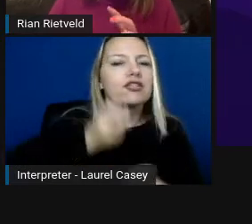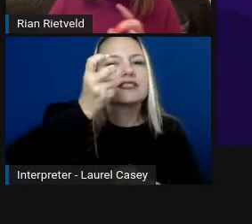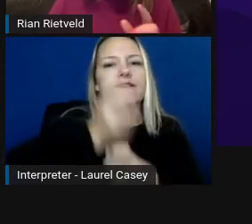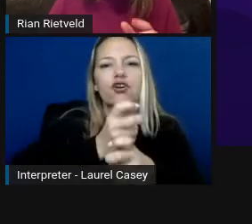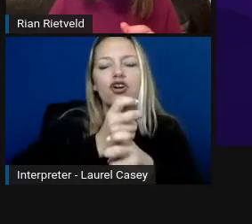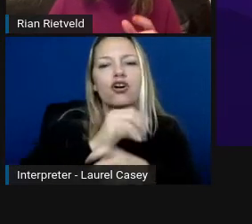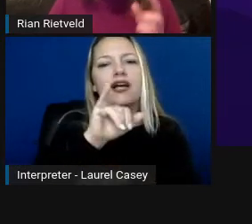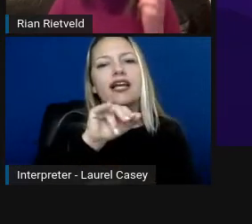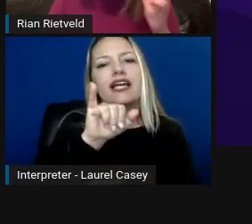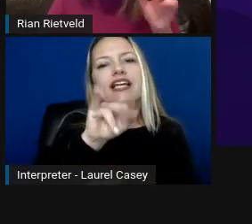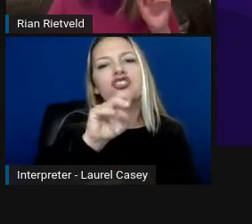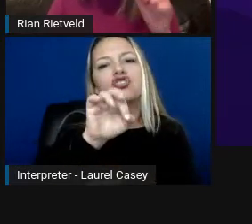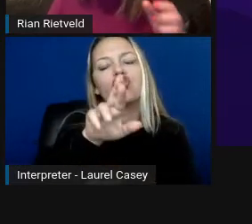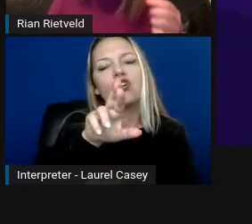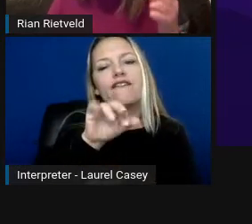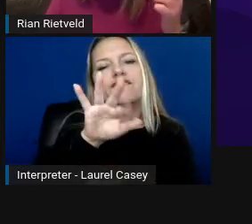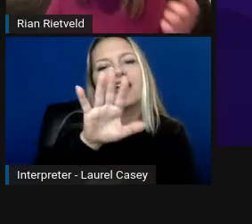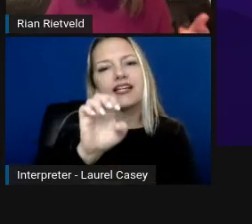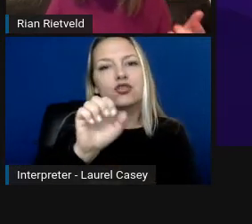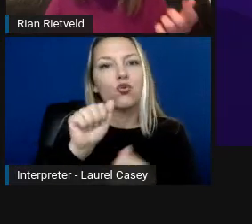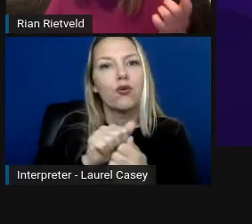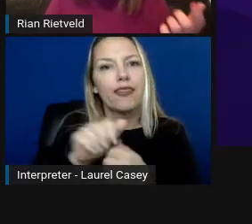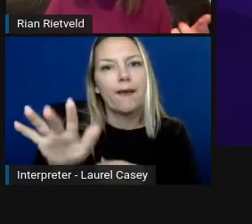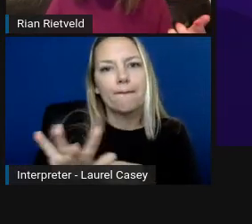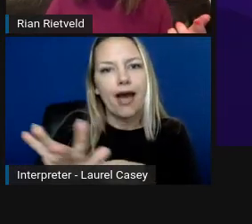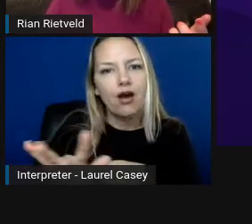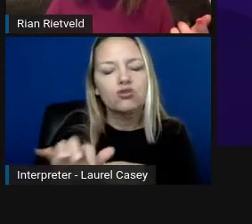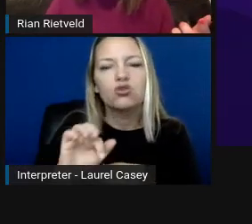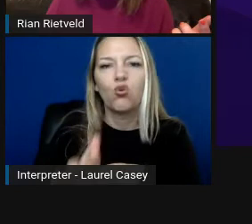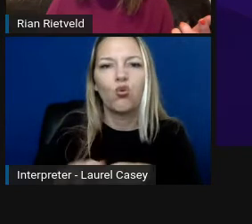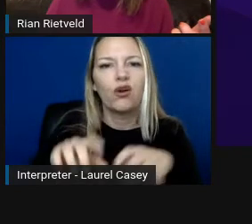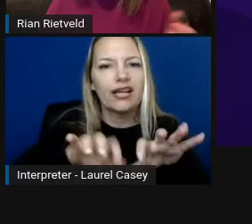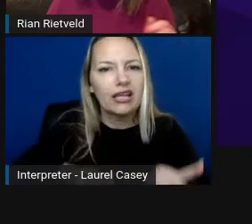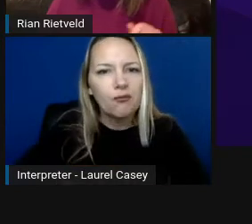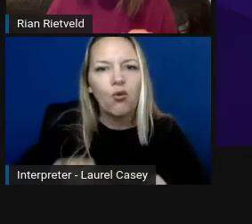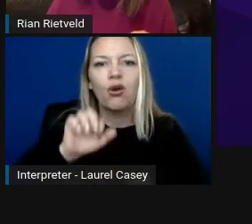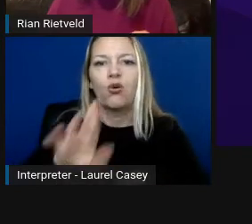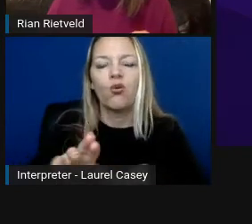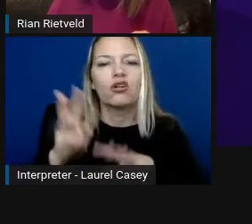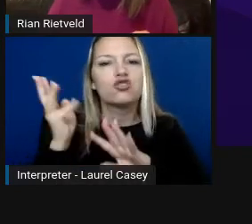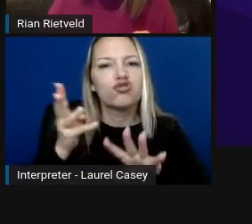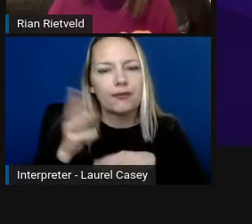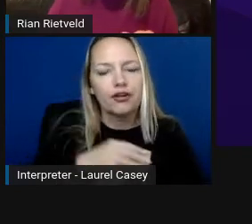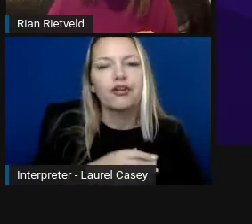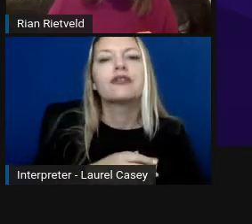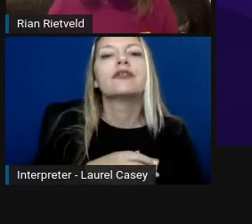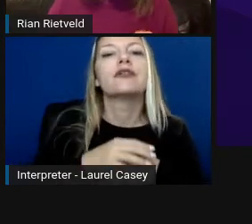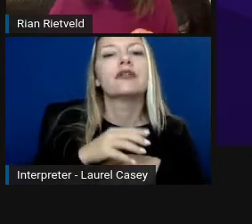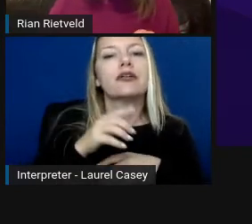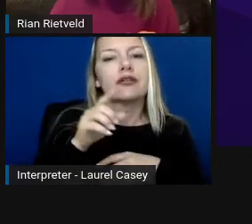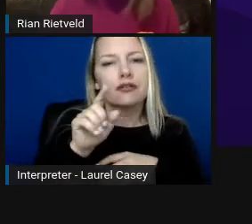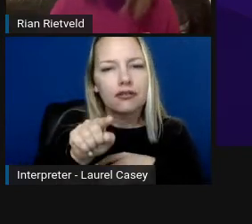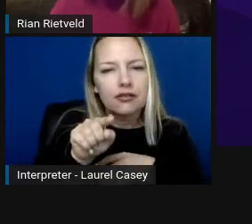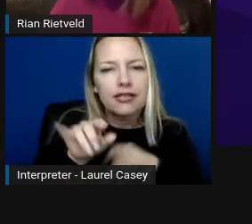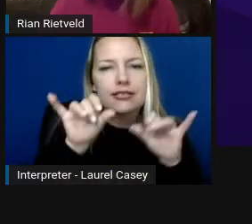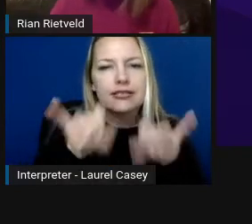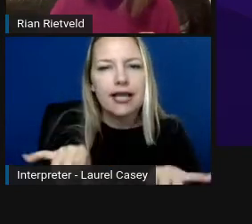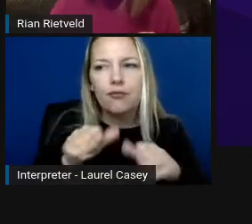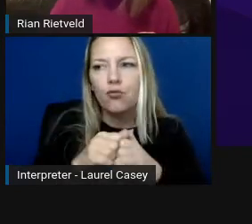with a mouse let alone with a keyboard or screen reader. This is the same with checkboxes.